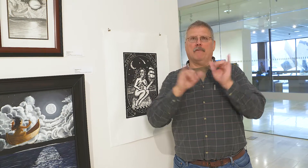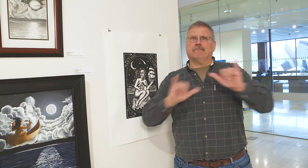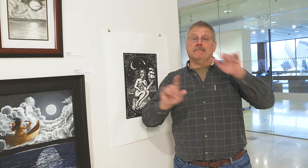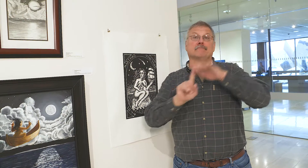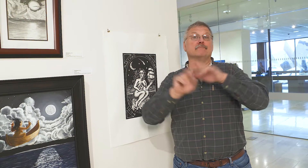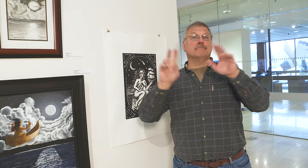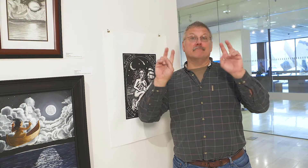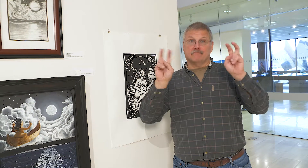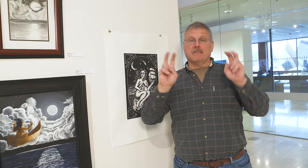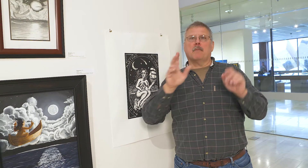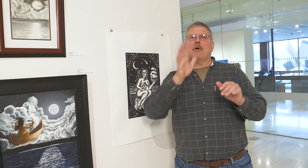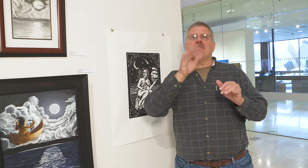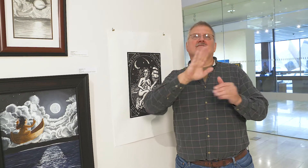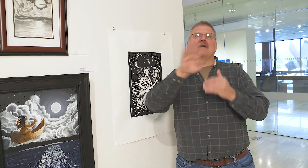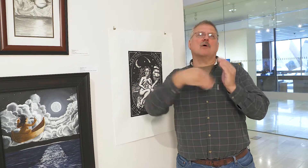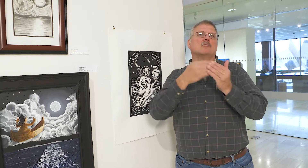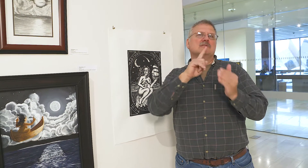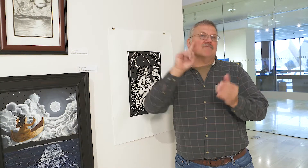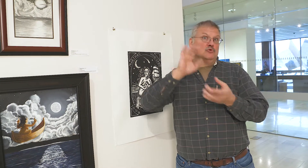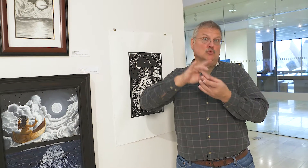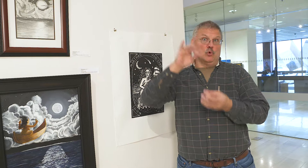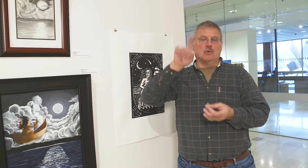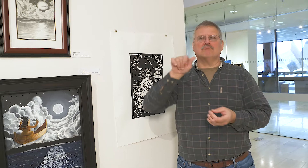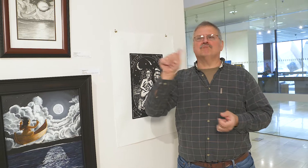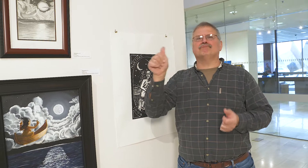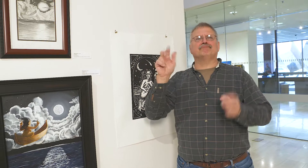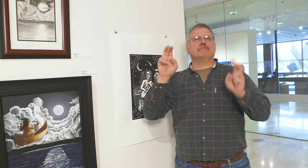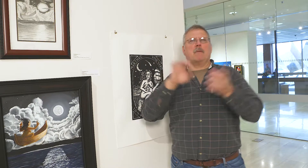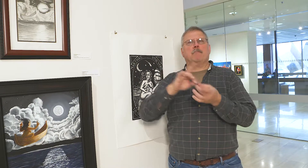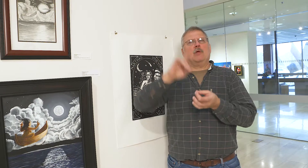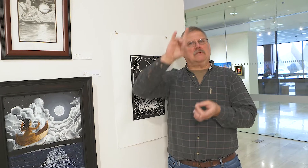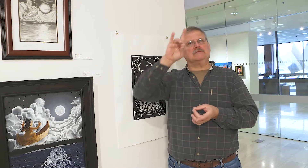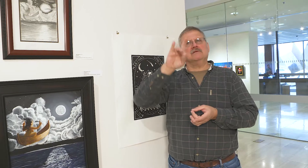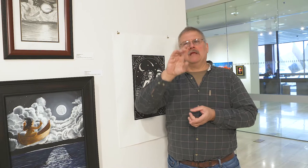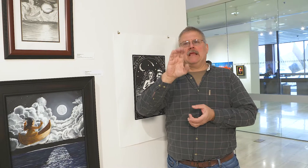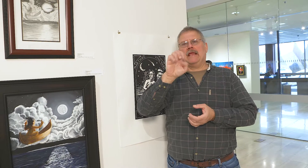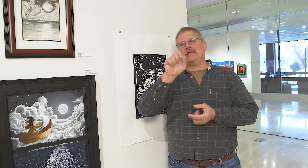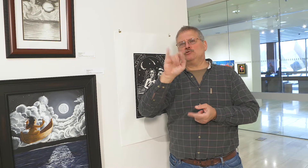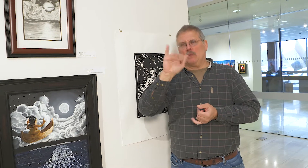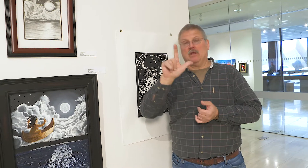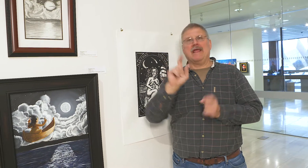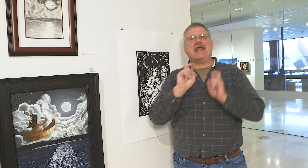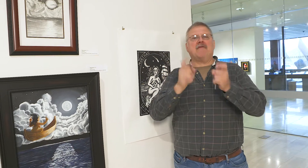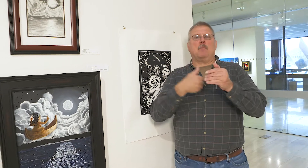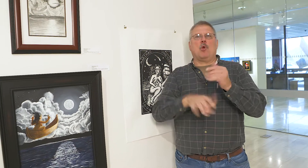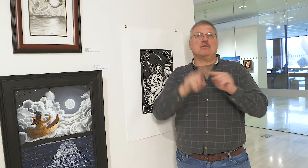Some of my art has a common theme, such as this piece from the "Mother of All Deaf Souls" collection.